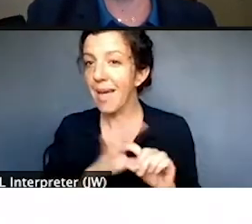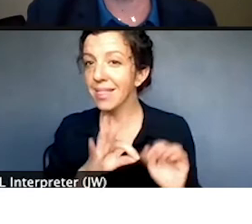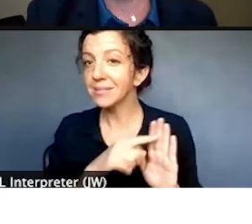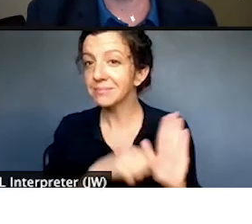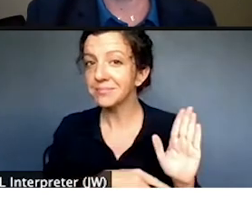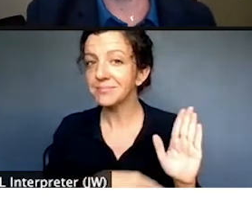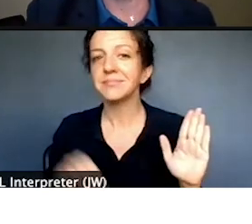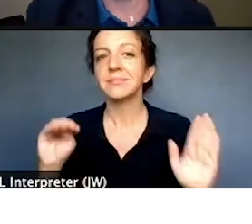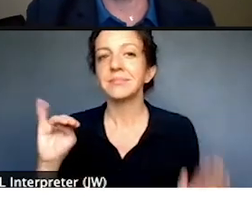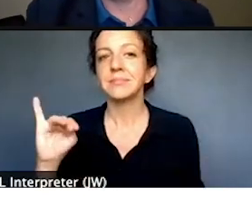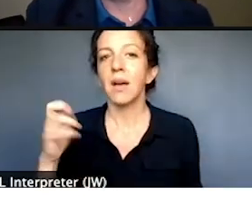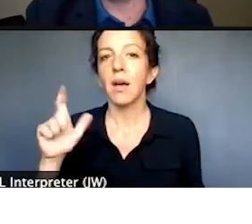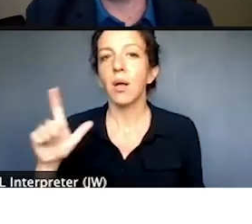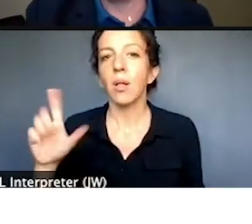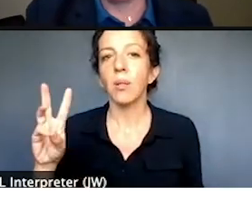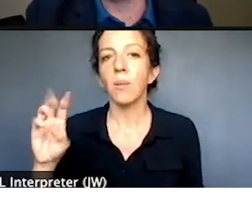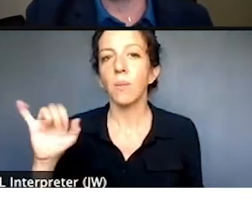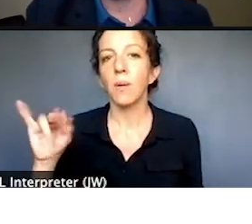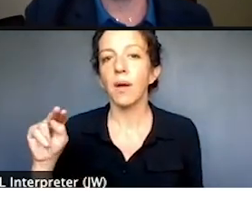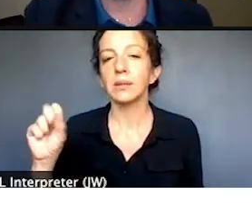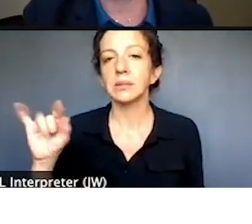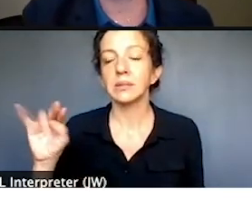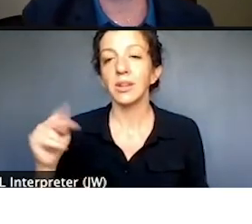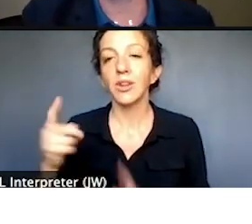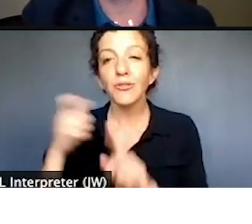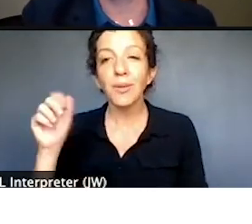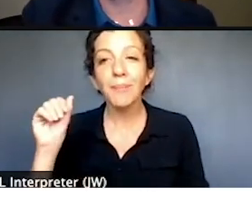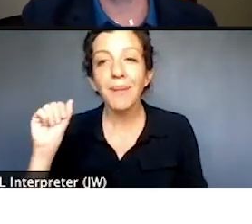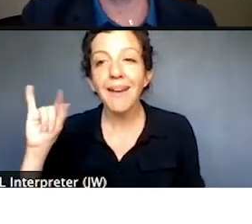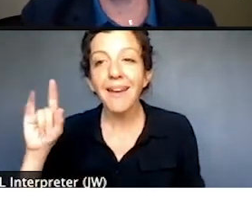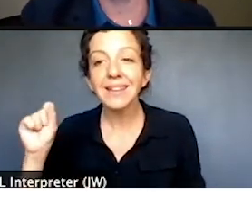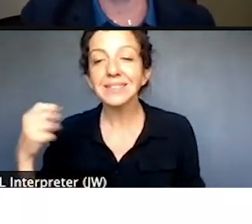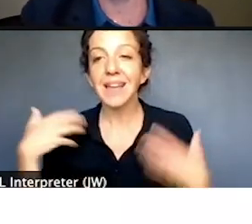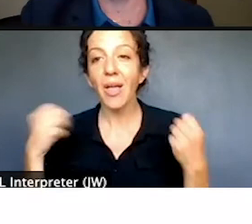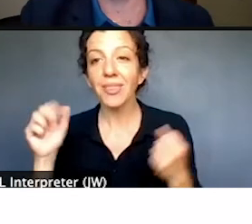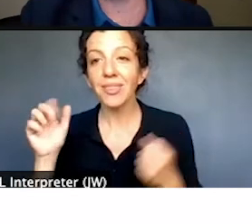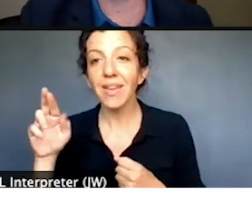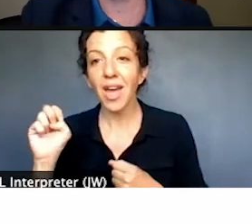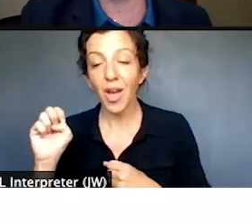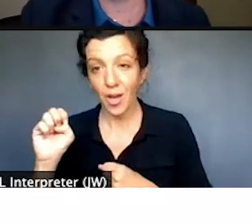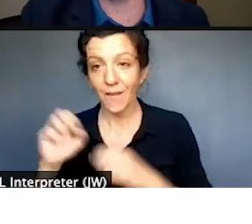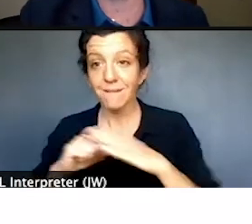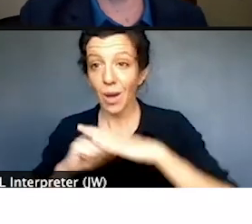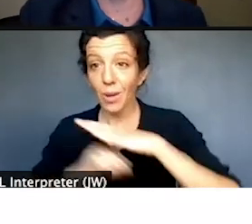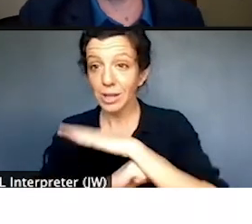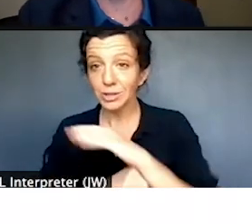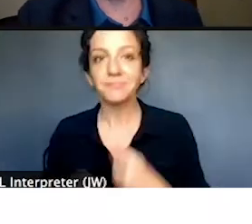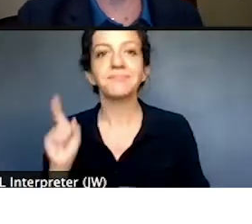And then on the no side, we have, you know, property management, real estate sorts of groups.